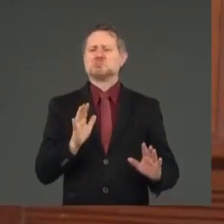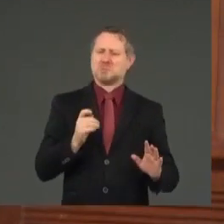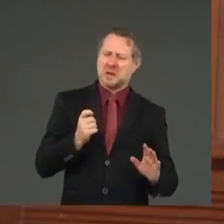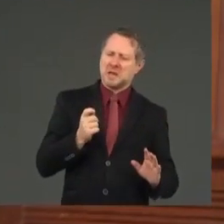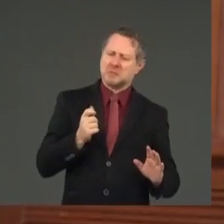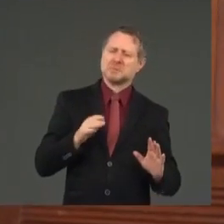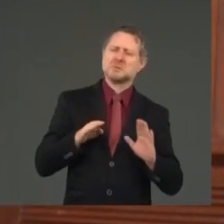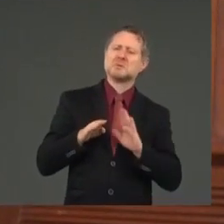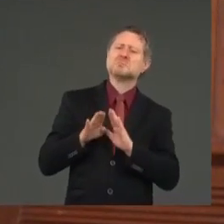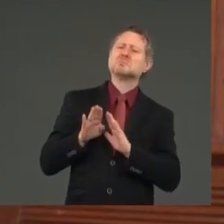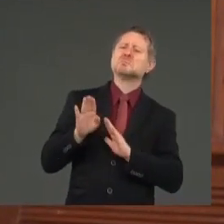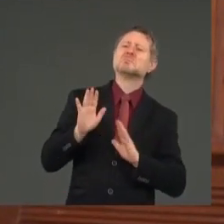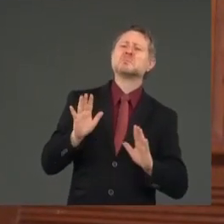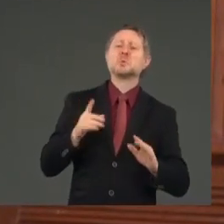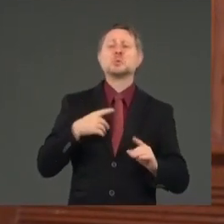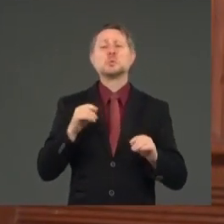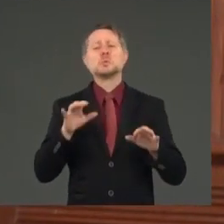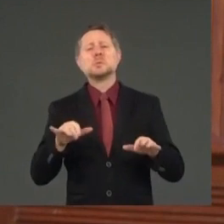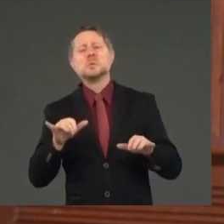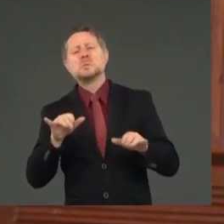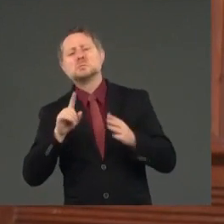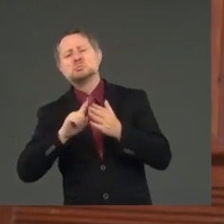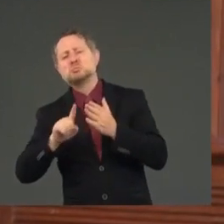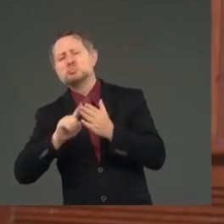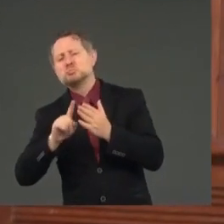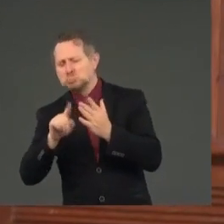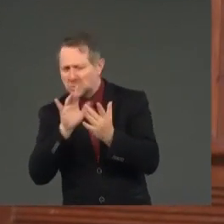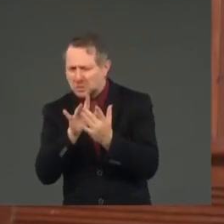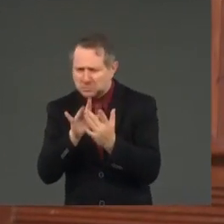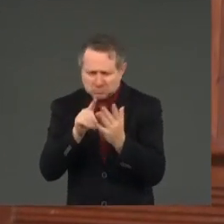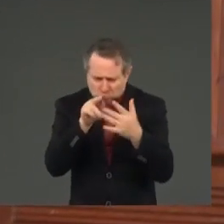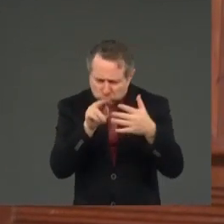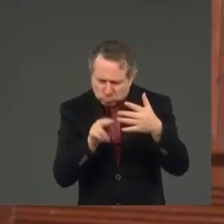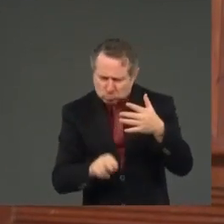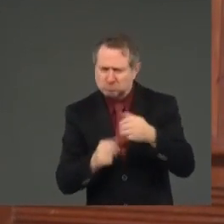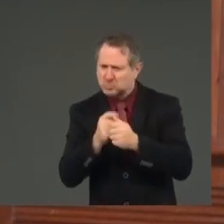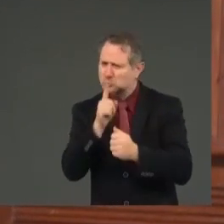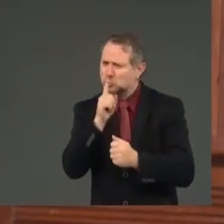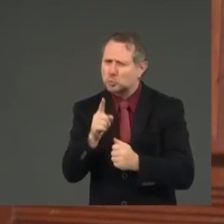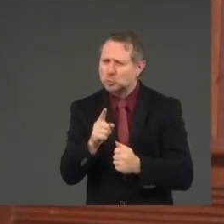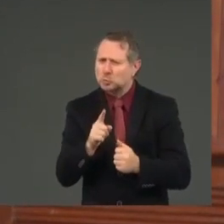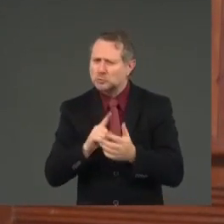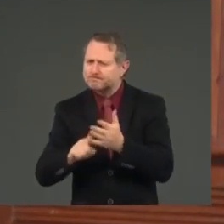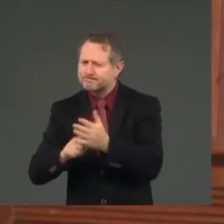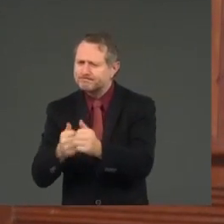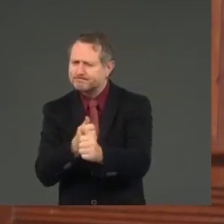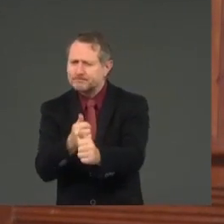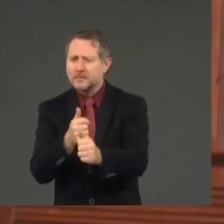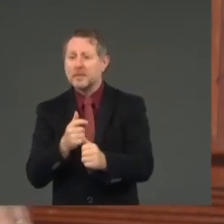EVERY DAY, NOT THE HIGHEST POINT NECESSARILY, BUT WE HAVE SEEN